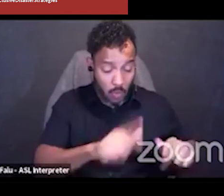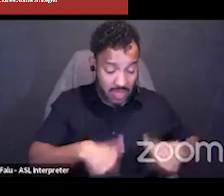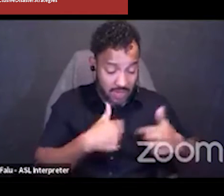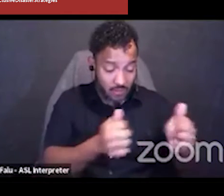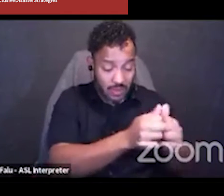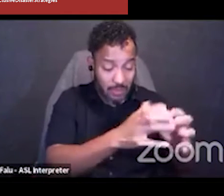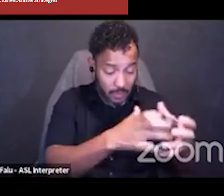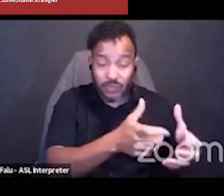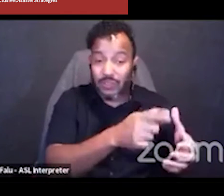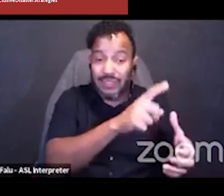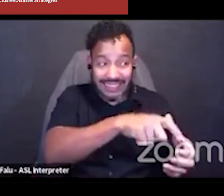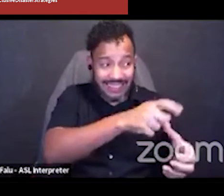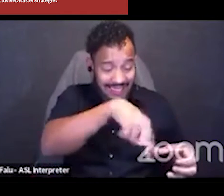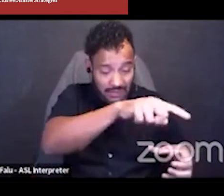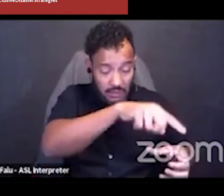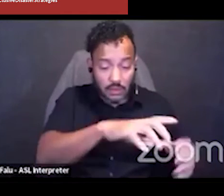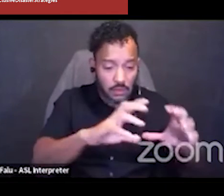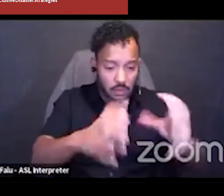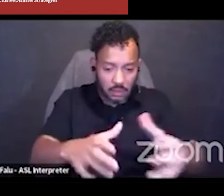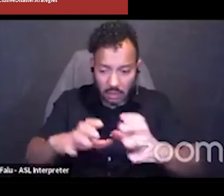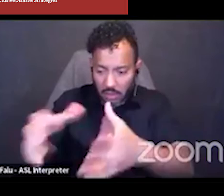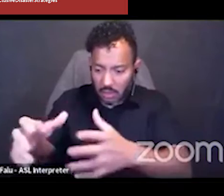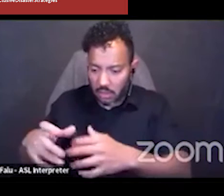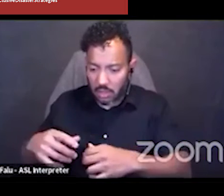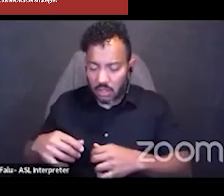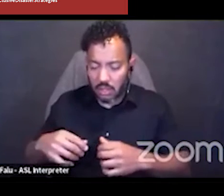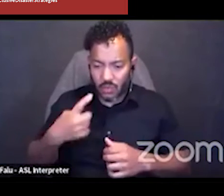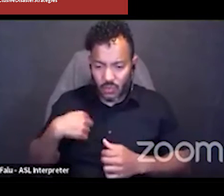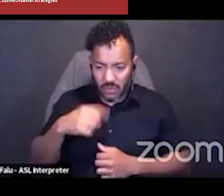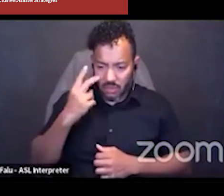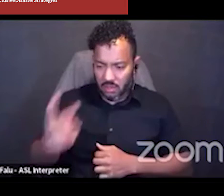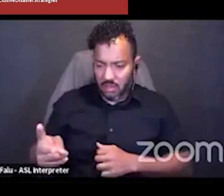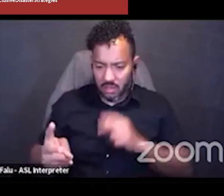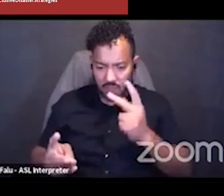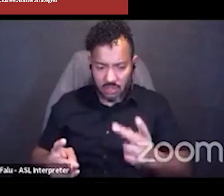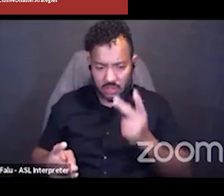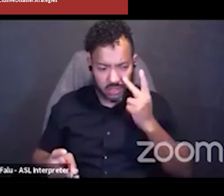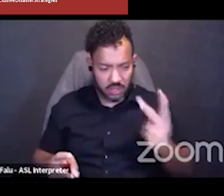We see how the disproportionate impact is always on people with disabilities, older